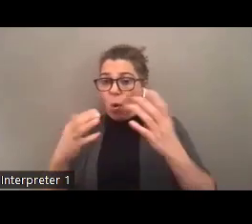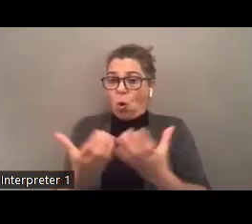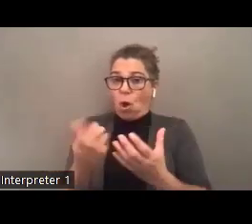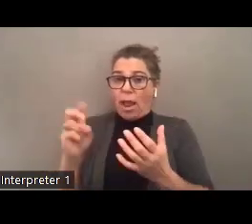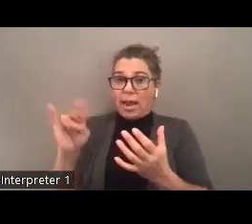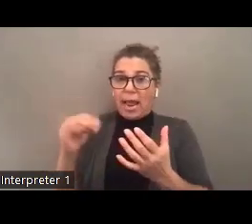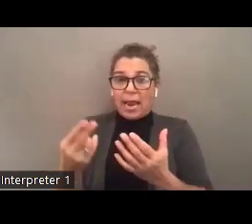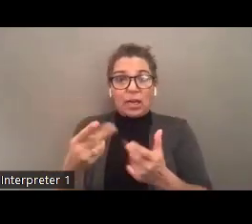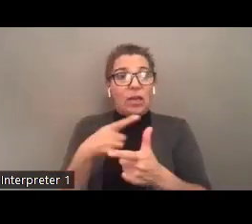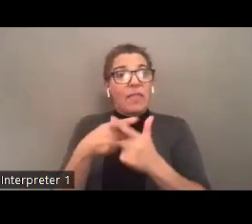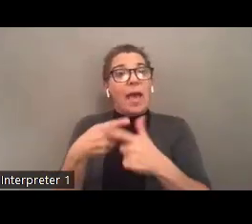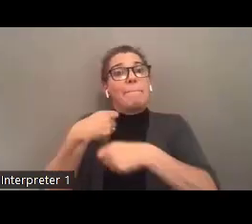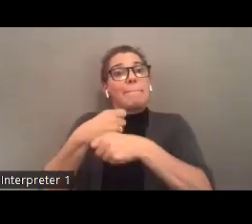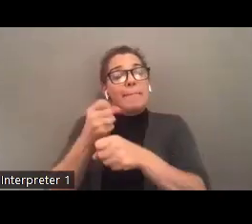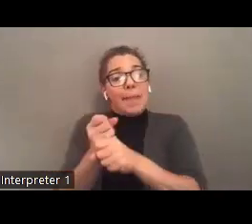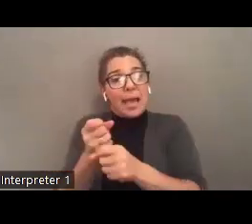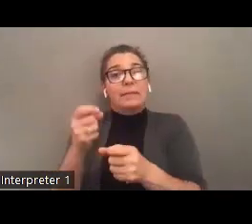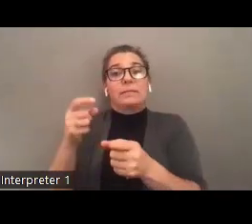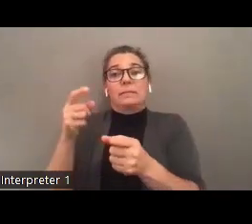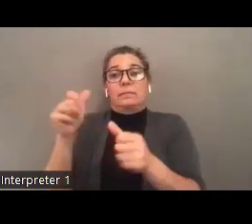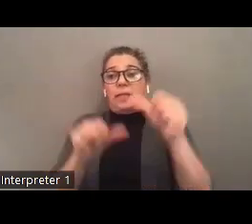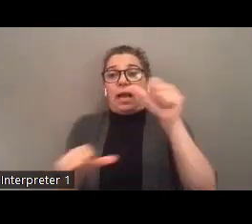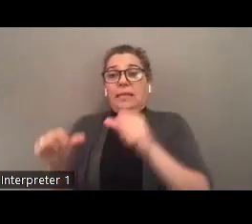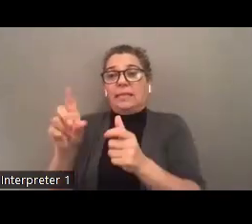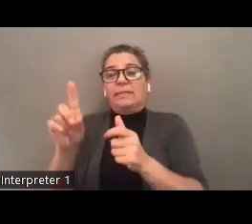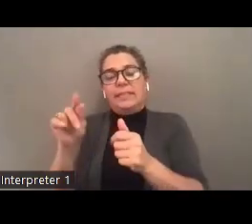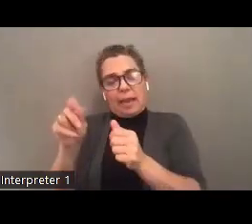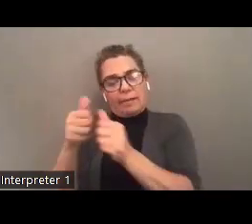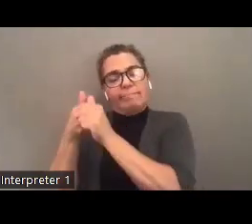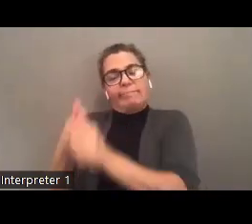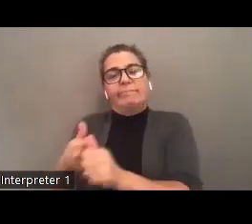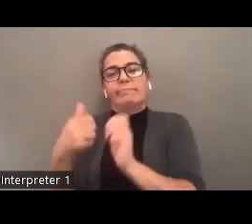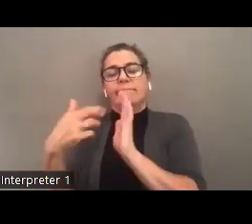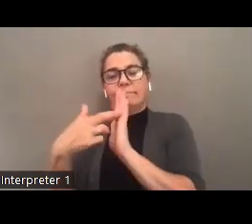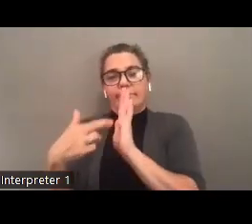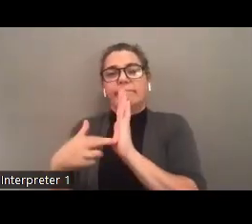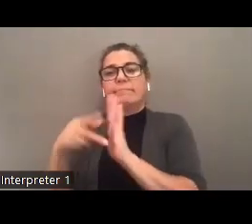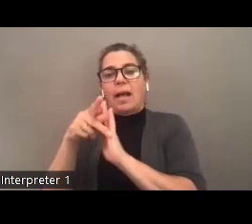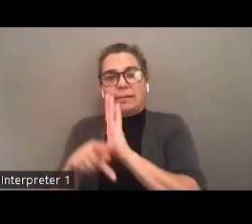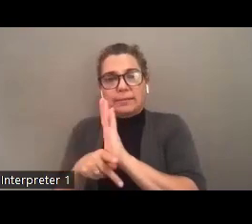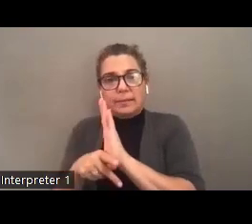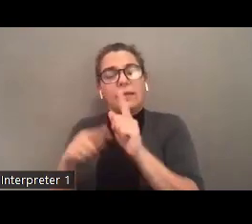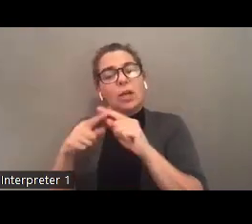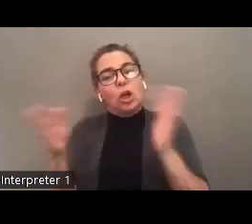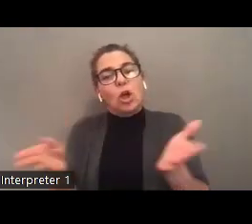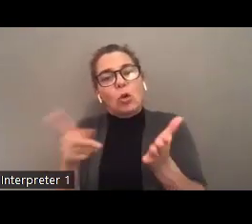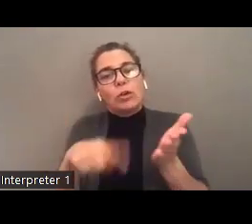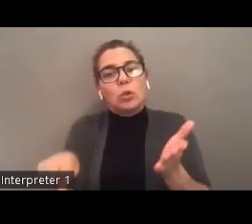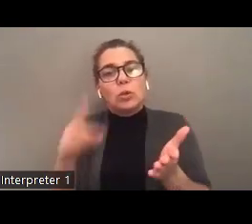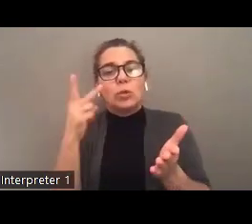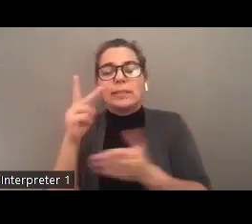that produces scientific data is subject to the policy. And we encourage folks to check out our webpage